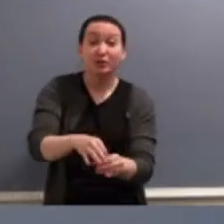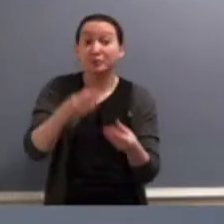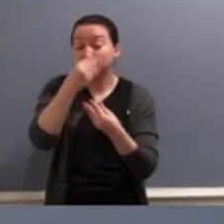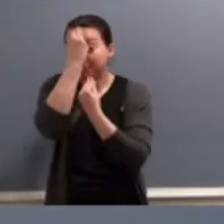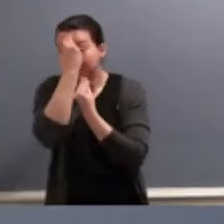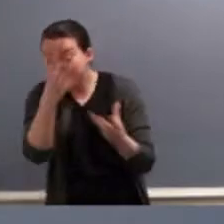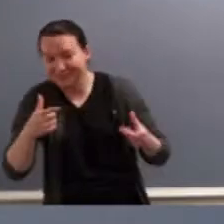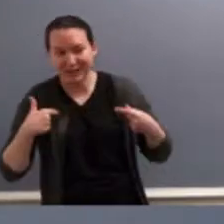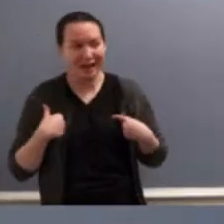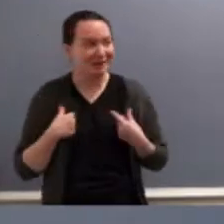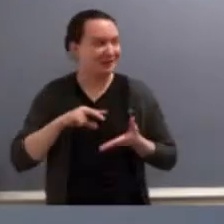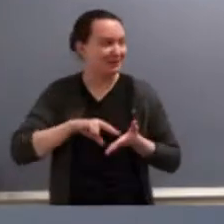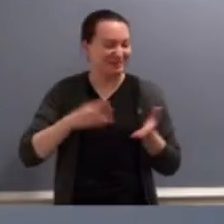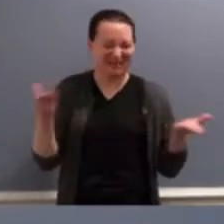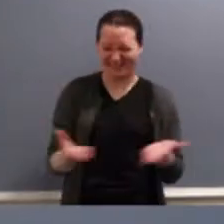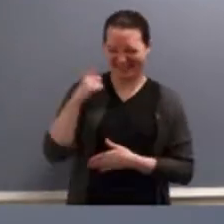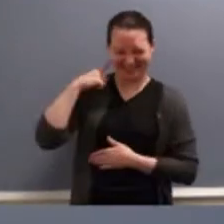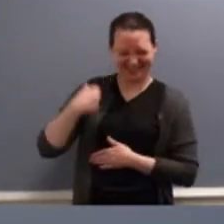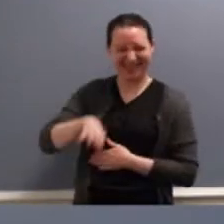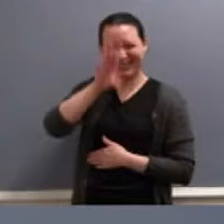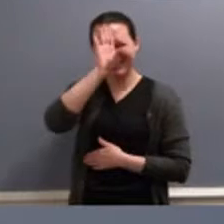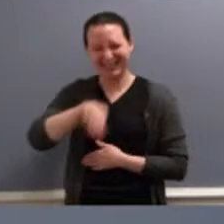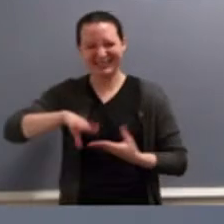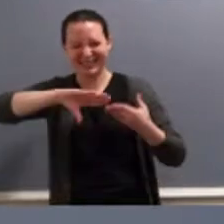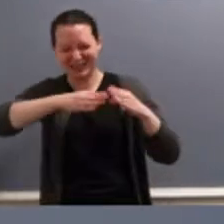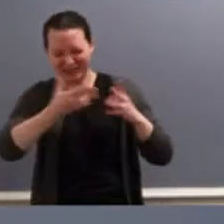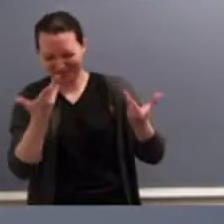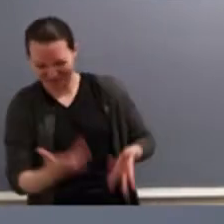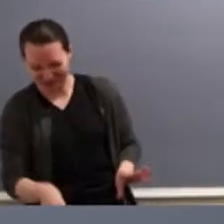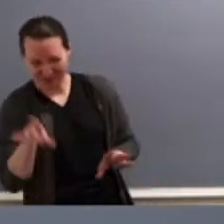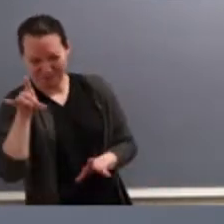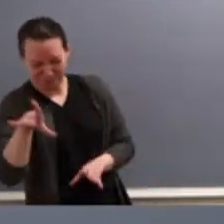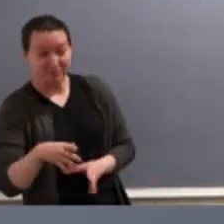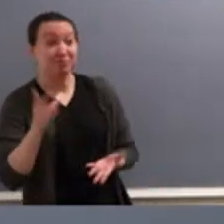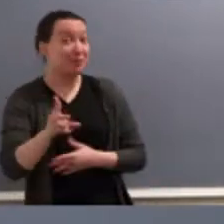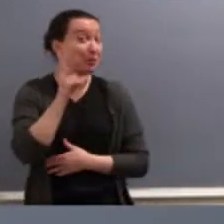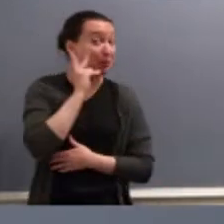while I'm in Silverton I know I shared it when we were downtown maybe you saw it on zoom maybe